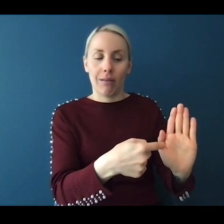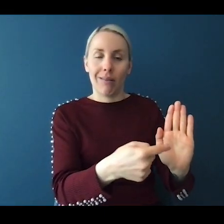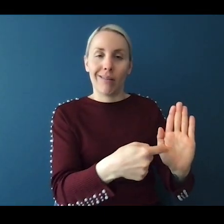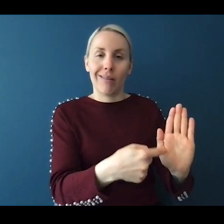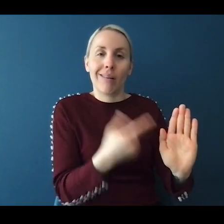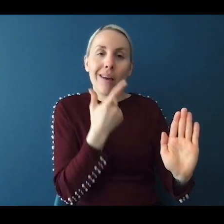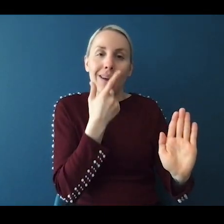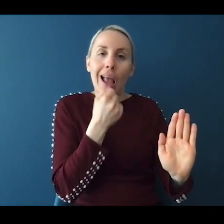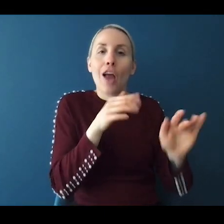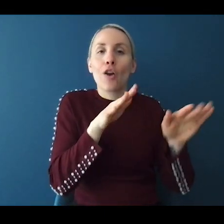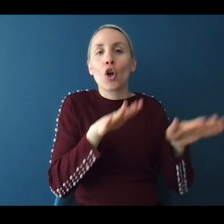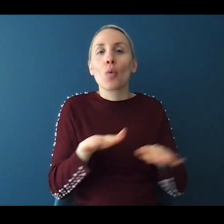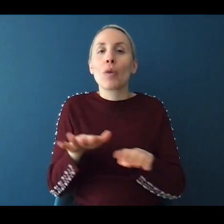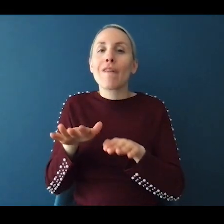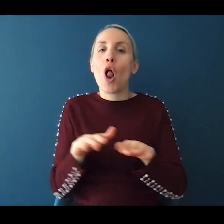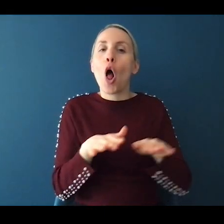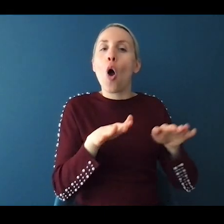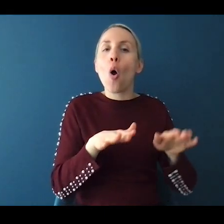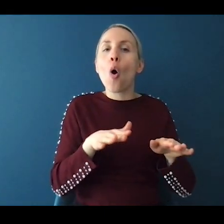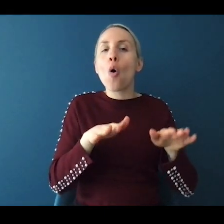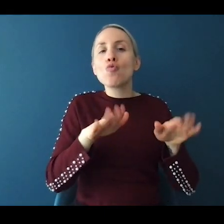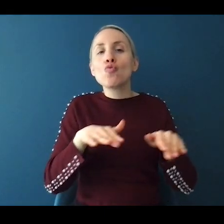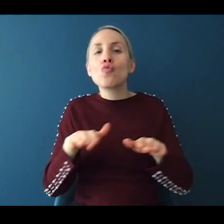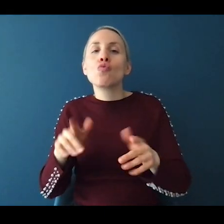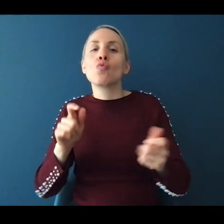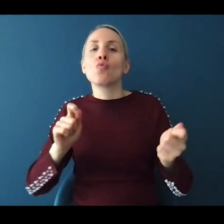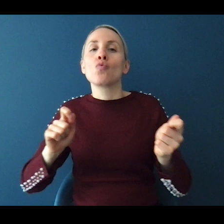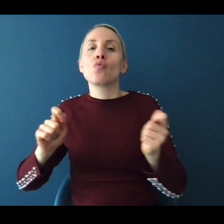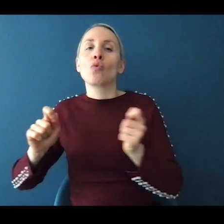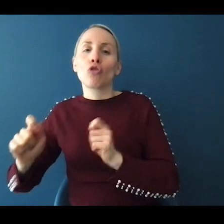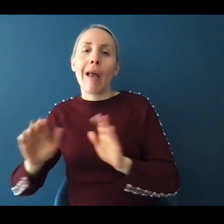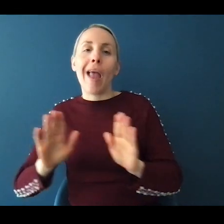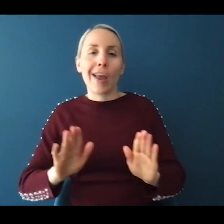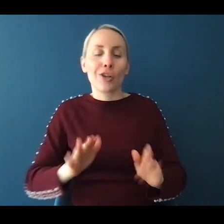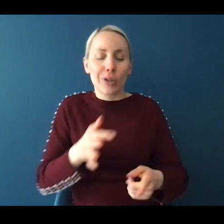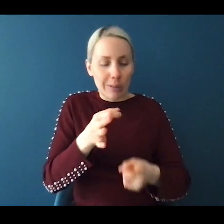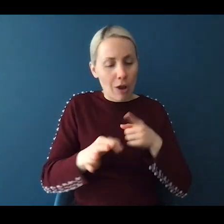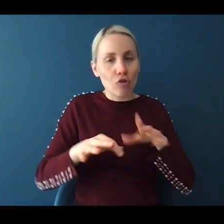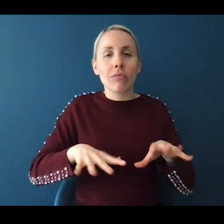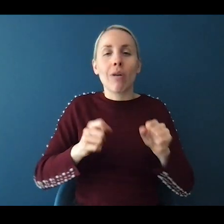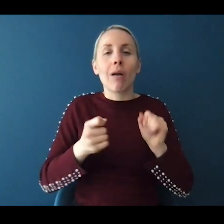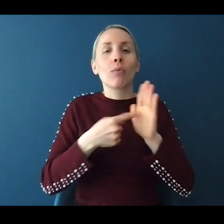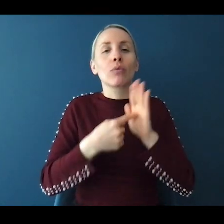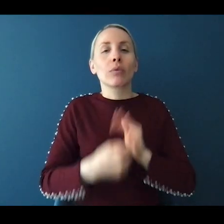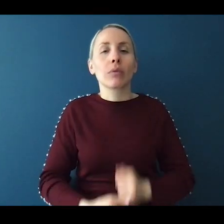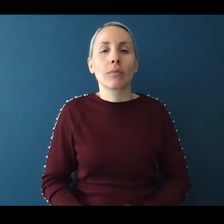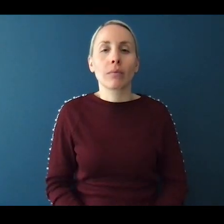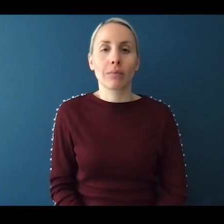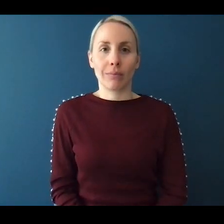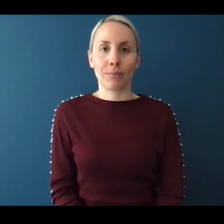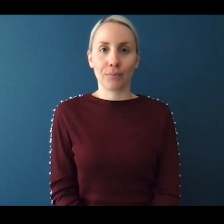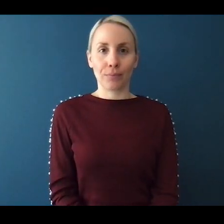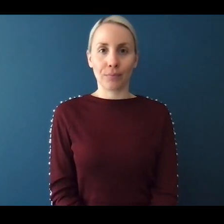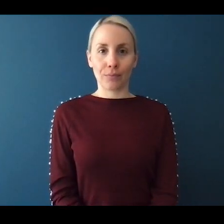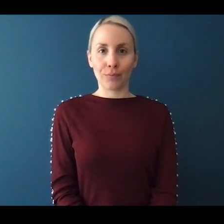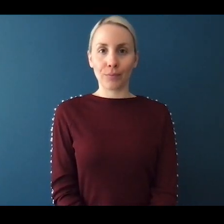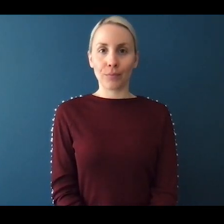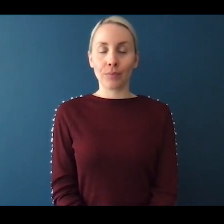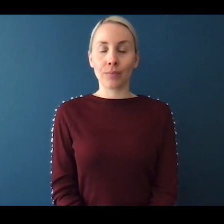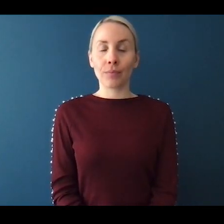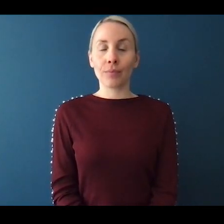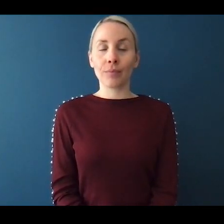to go with the flow maybe in at least in the beginning in terms of ideas. I wonder if there's